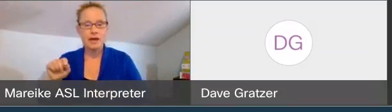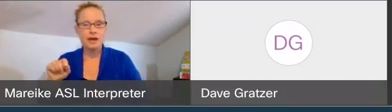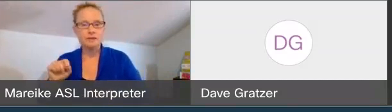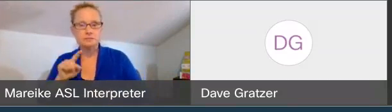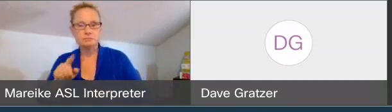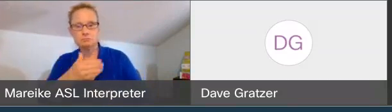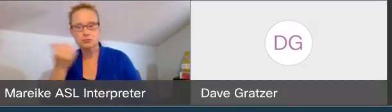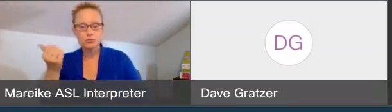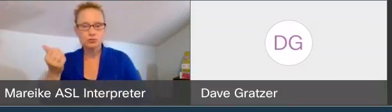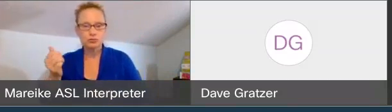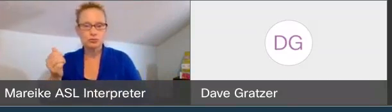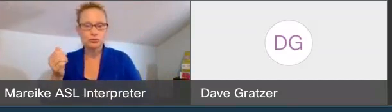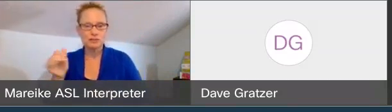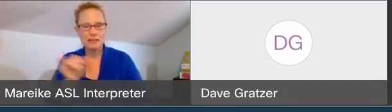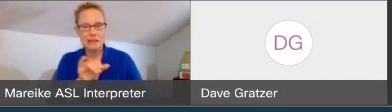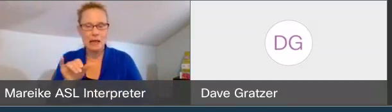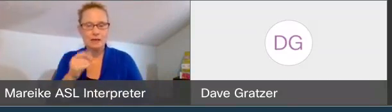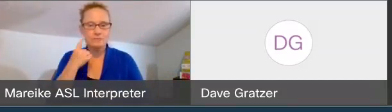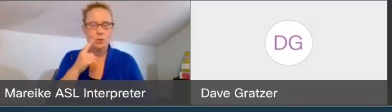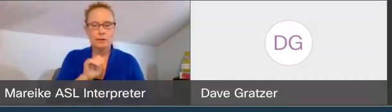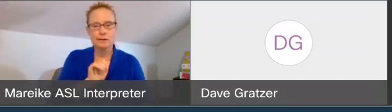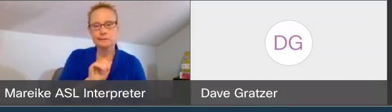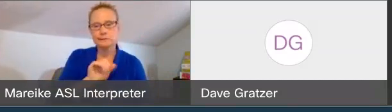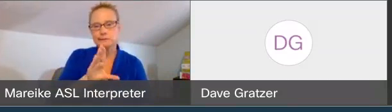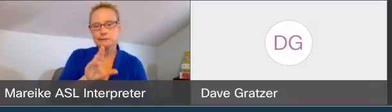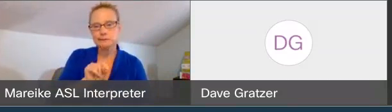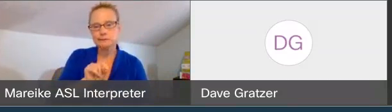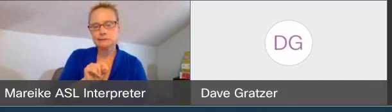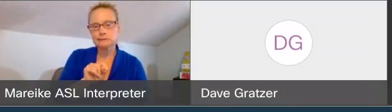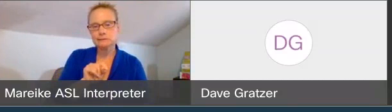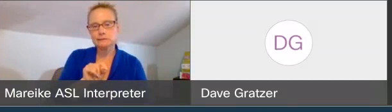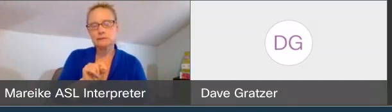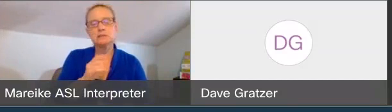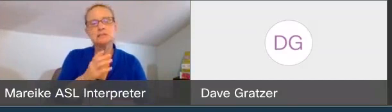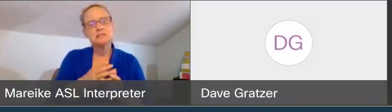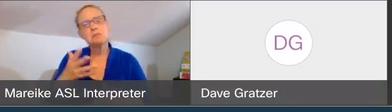as we do for assertive community treatment, there's quasi experimental studies and